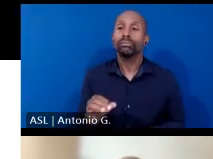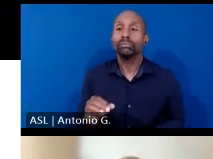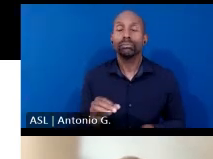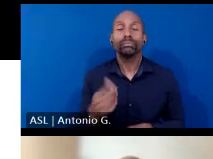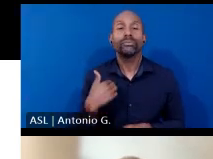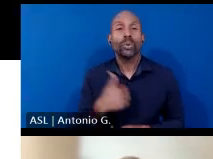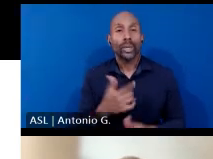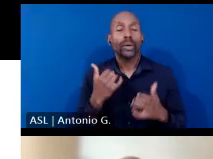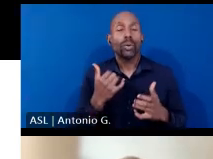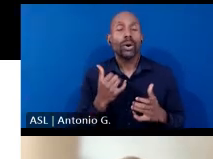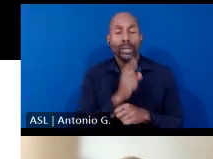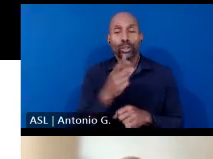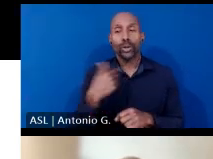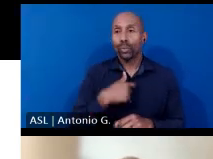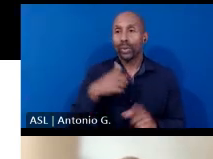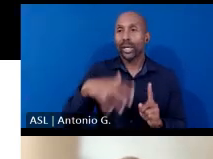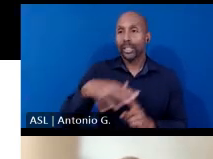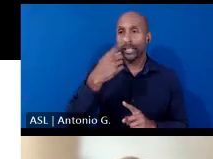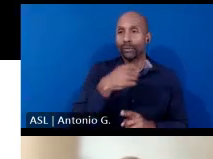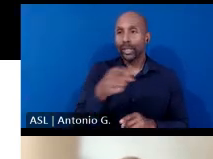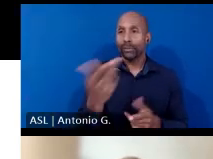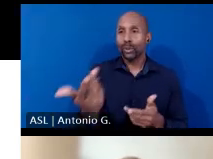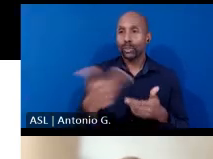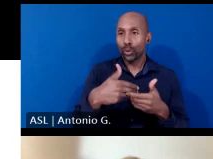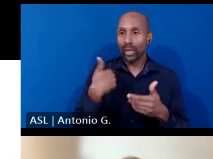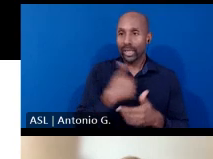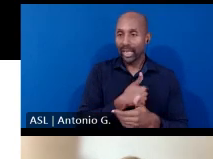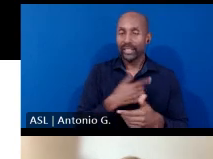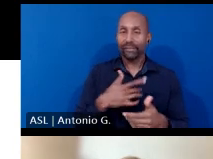comfortable and feel excited to learn new things in different ways.